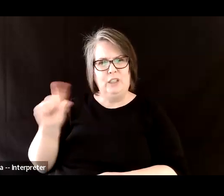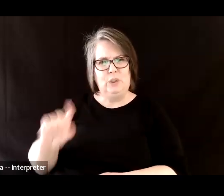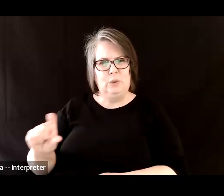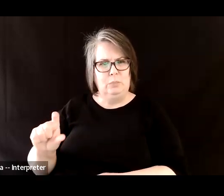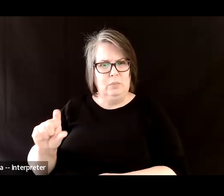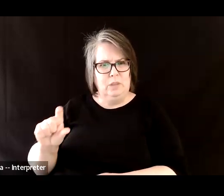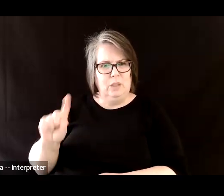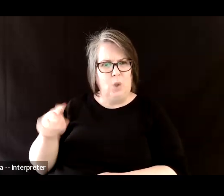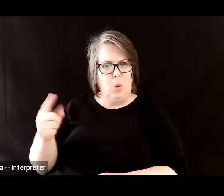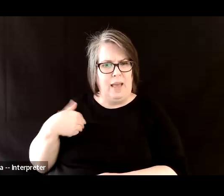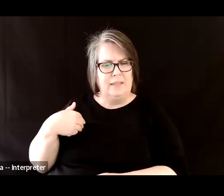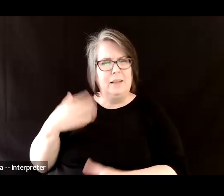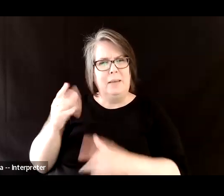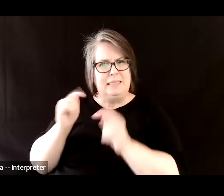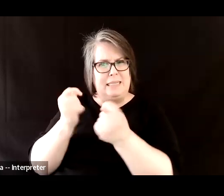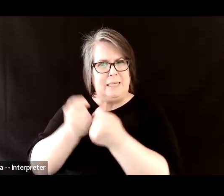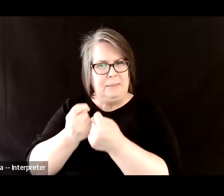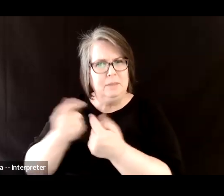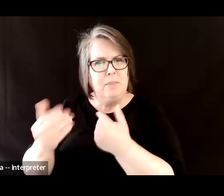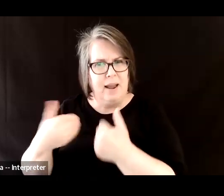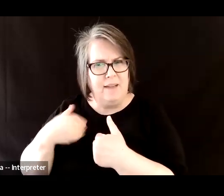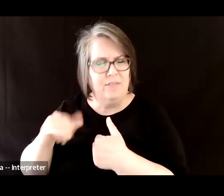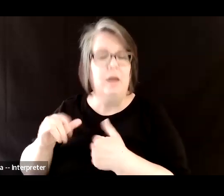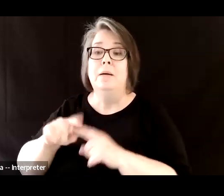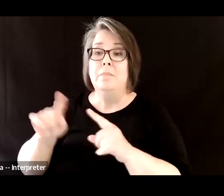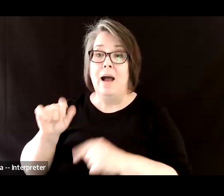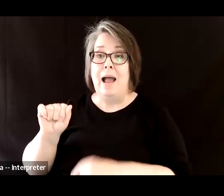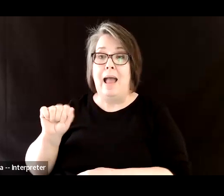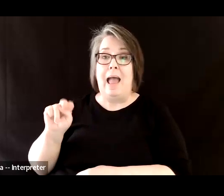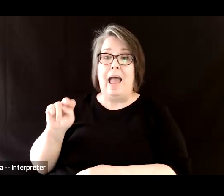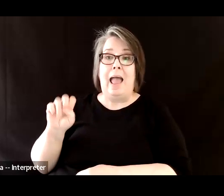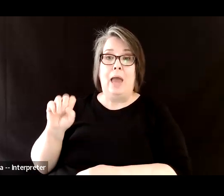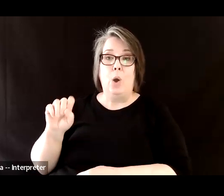Teams might have it. Annotations is a very neat and